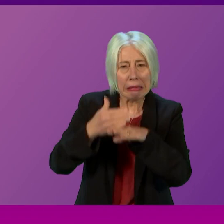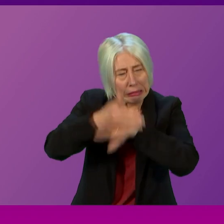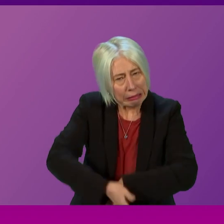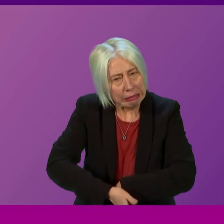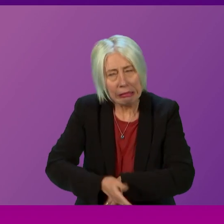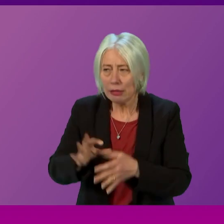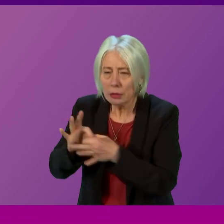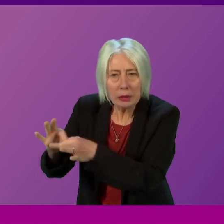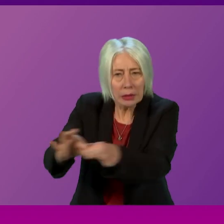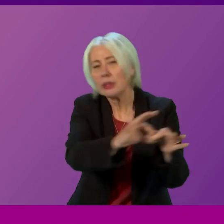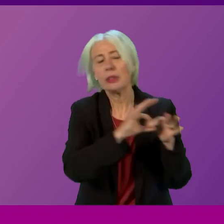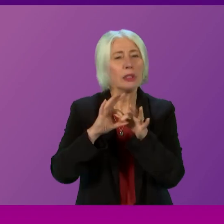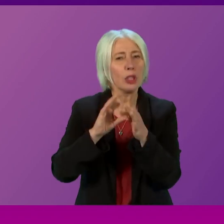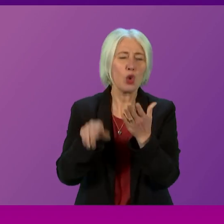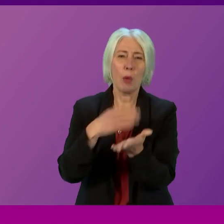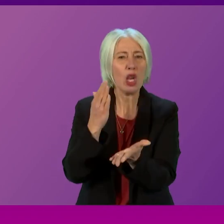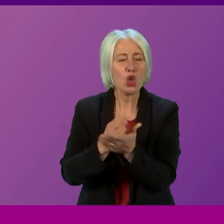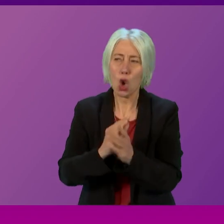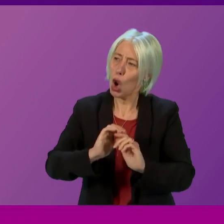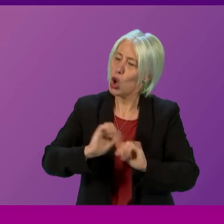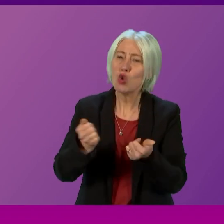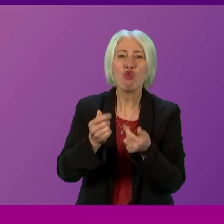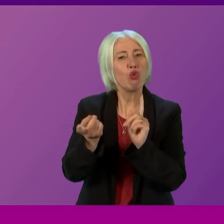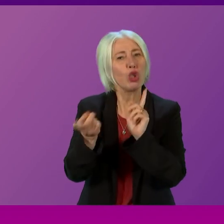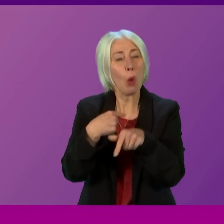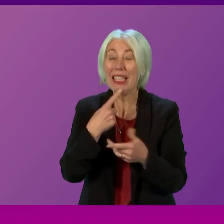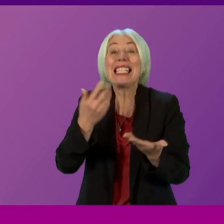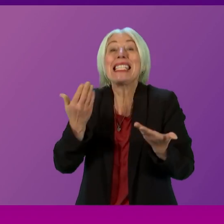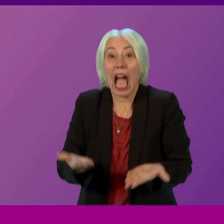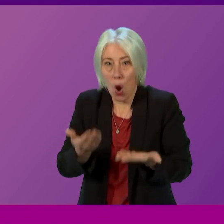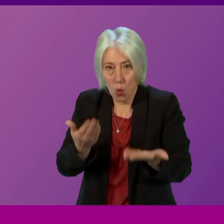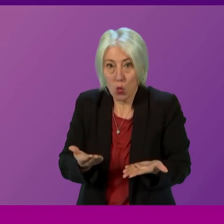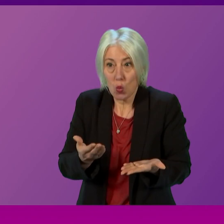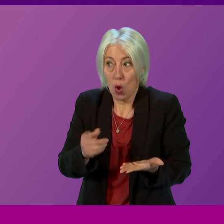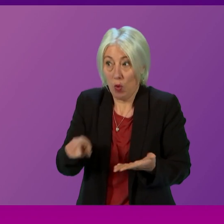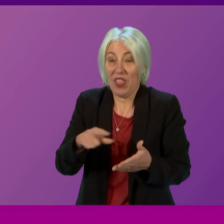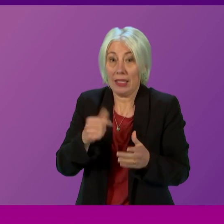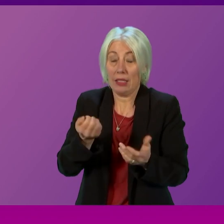together to make sure that there is a good response now, in the face of rising demand.